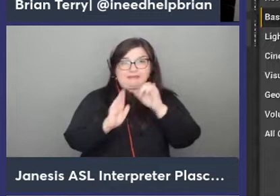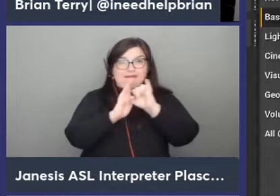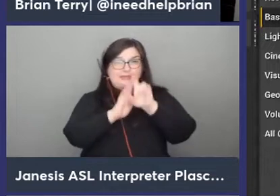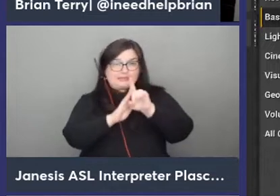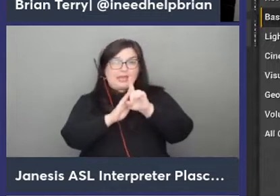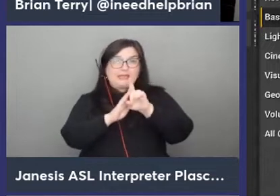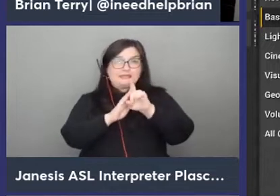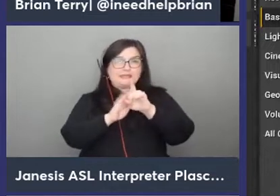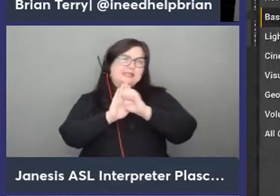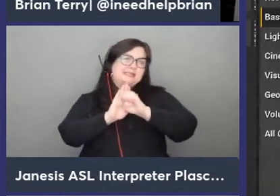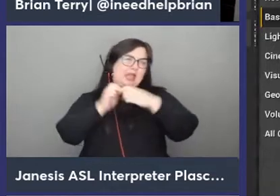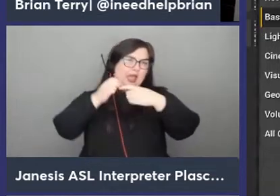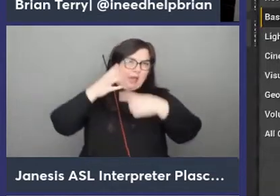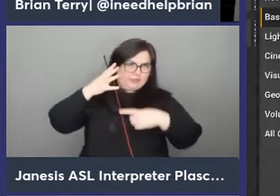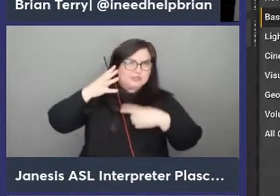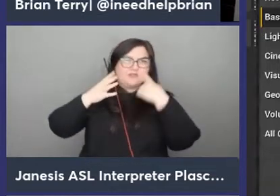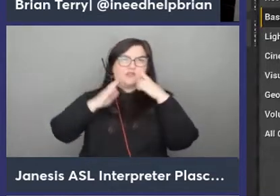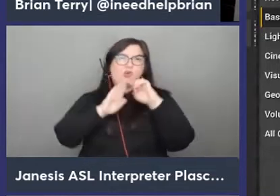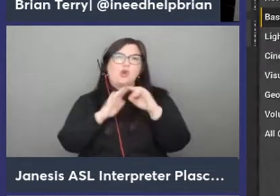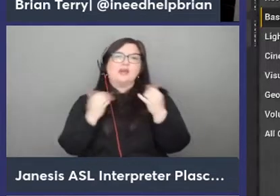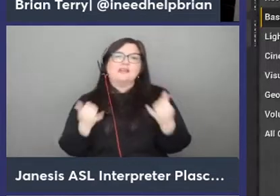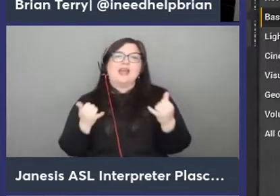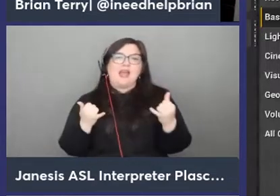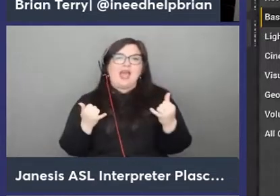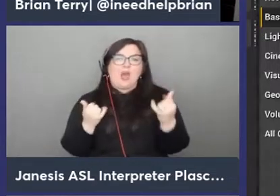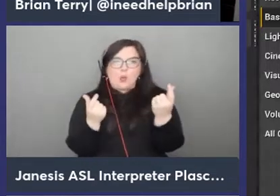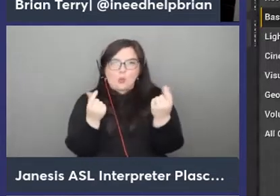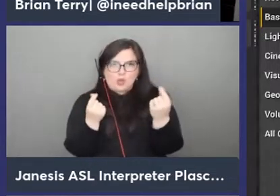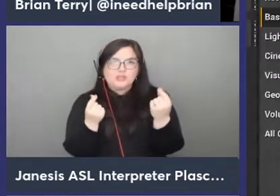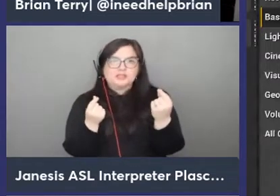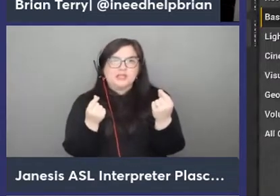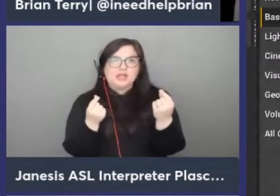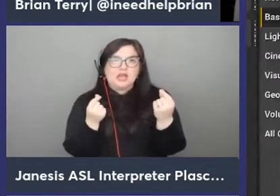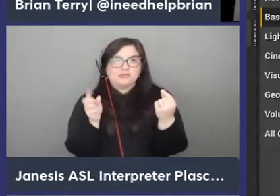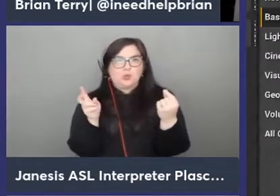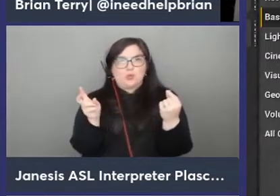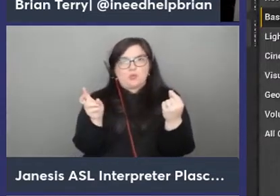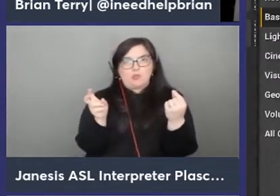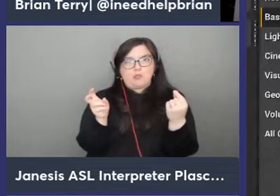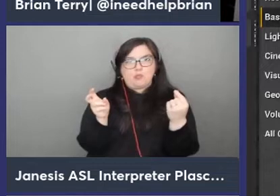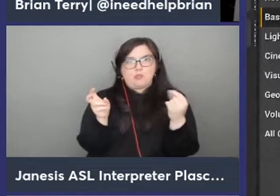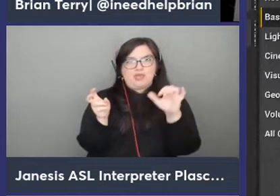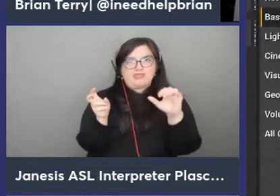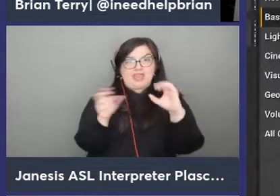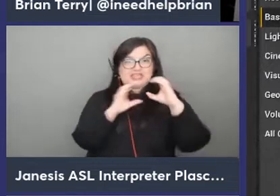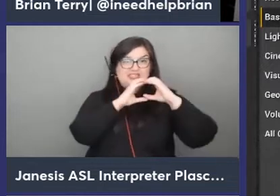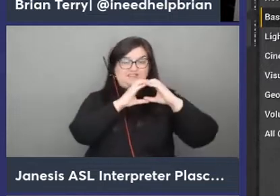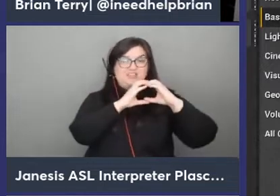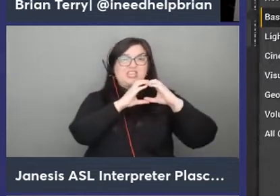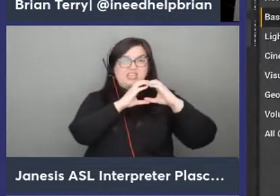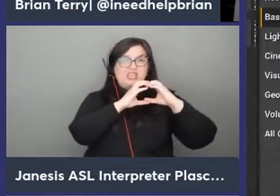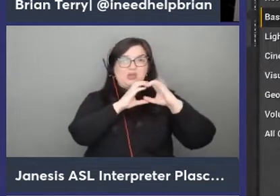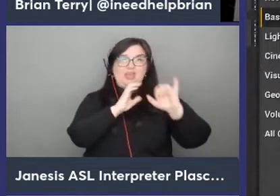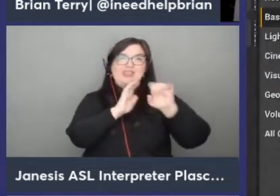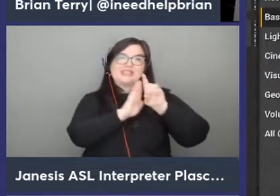all you have to do is pull this little sphere, which is the identity example.